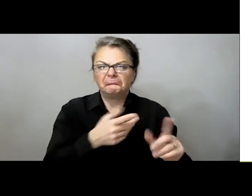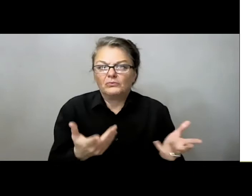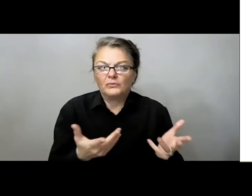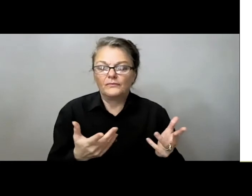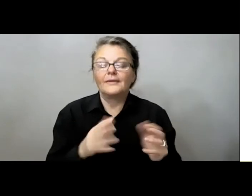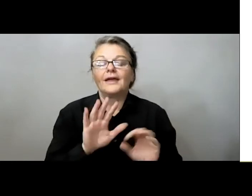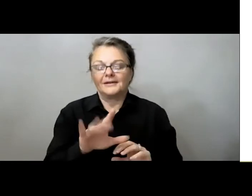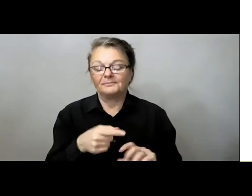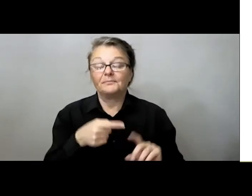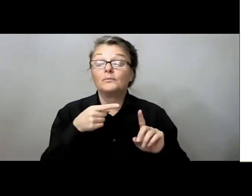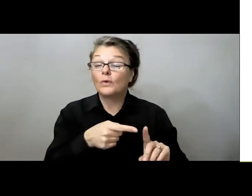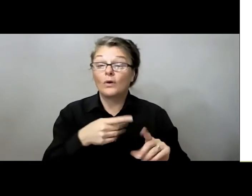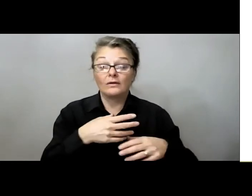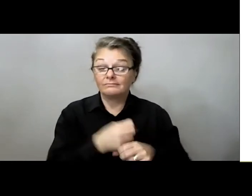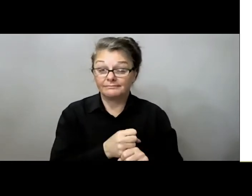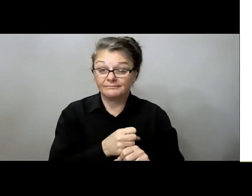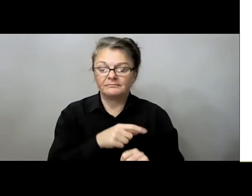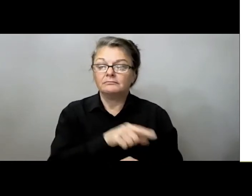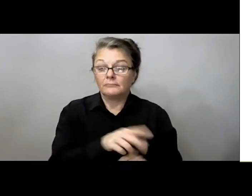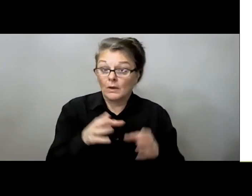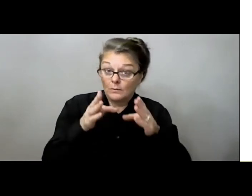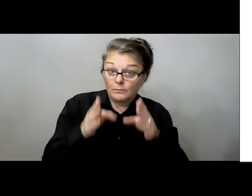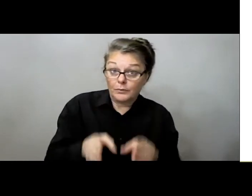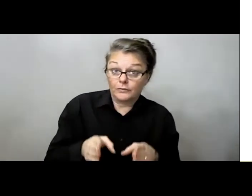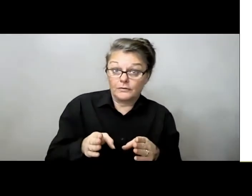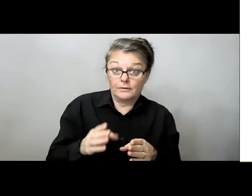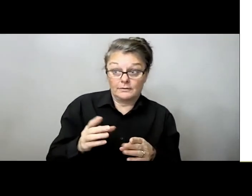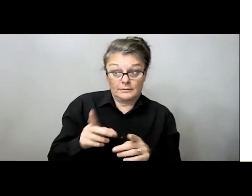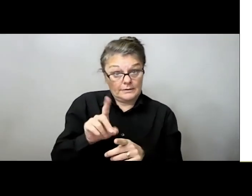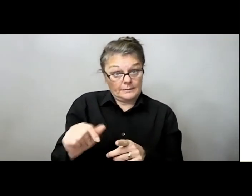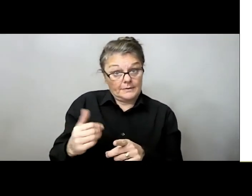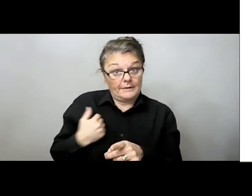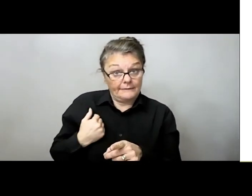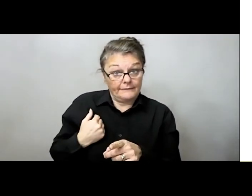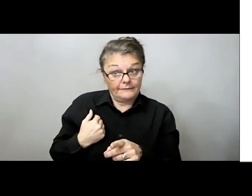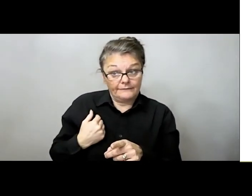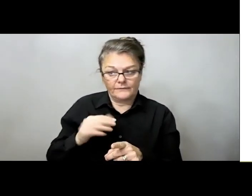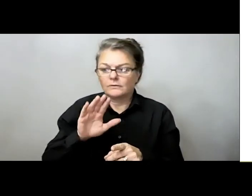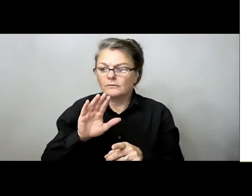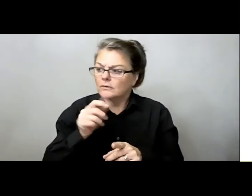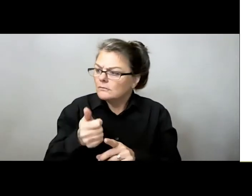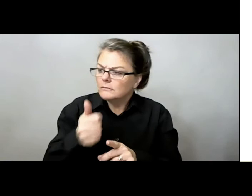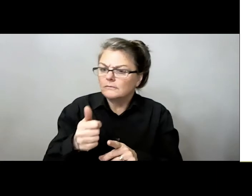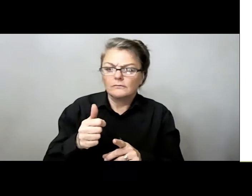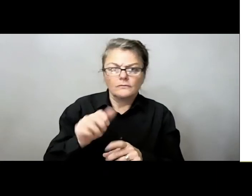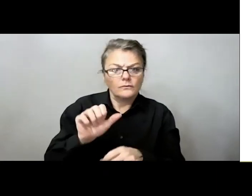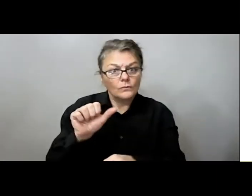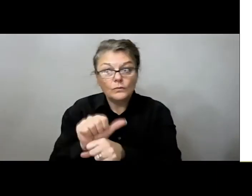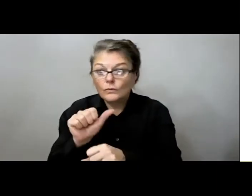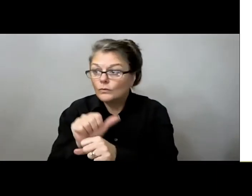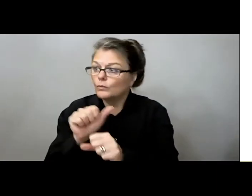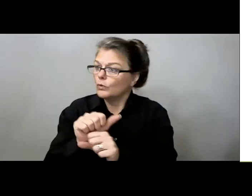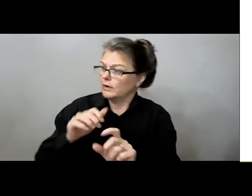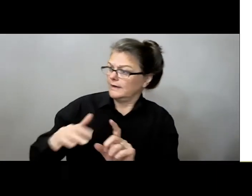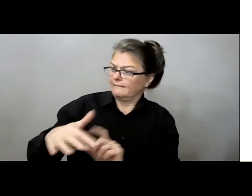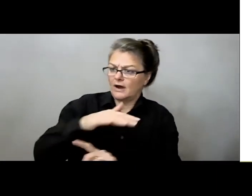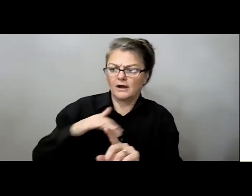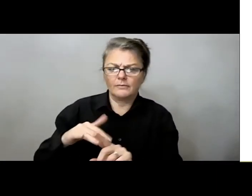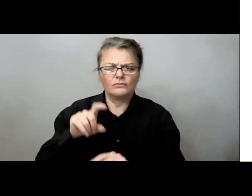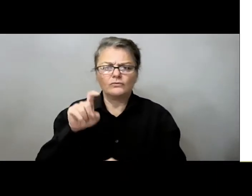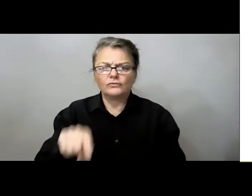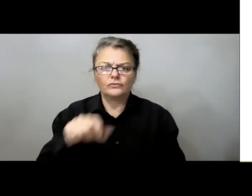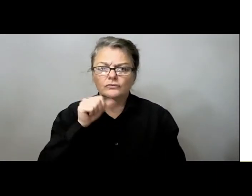WITH DISABILITIES HAVE THE RIGHT TO BE FREE FROM DISCRIMINATION AND HARASSMENT IN EMPLOYMENT.”